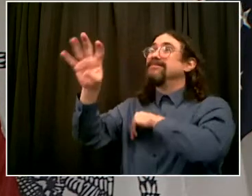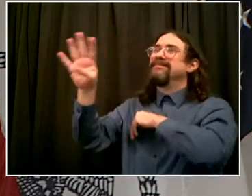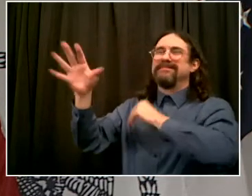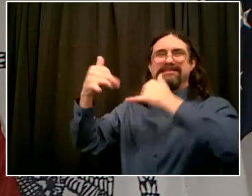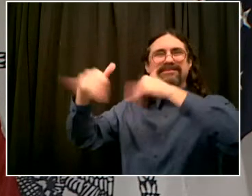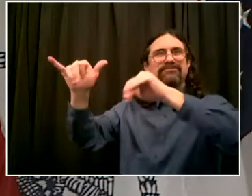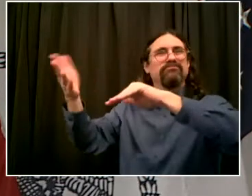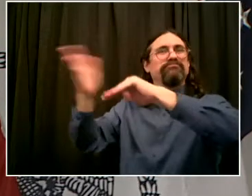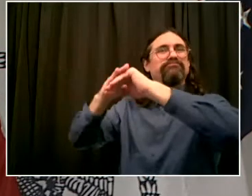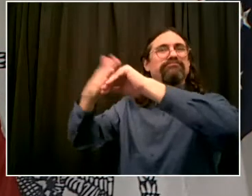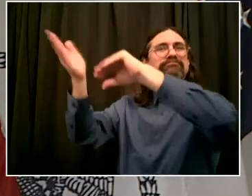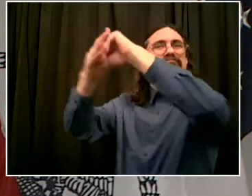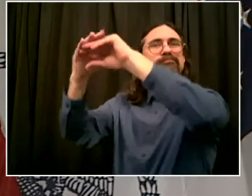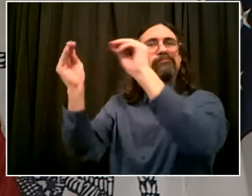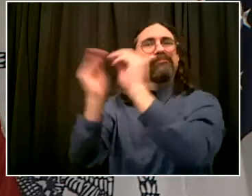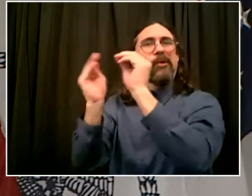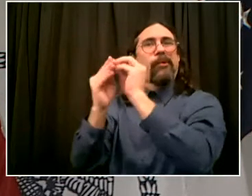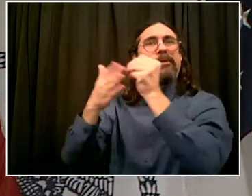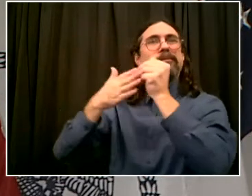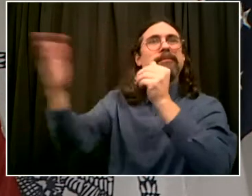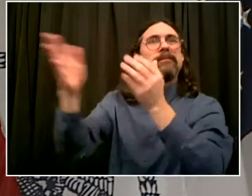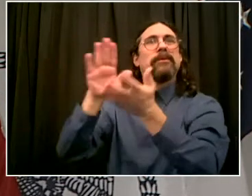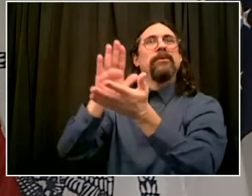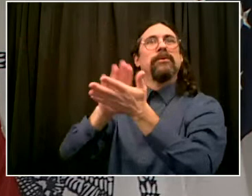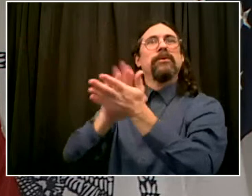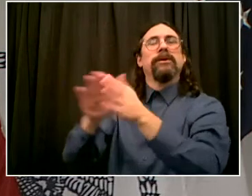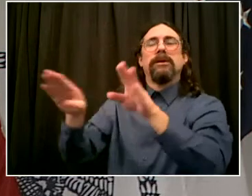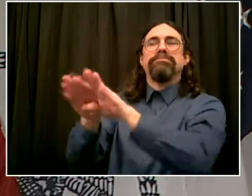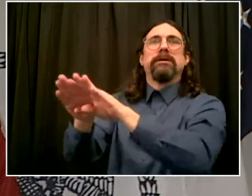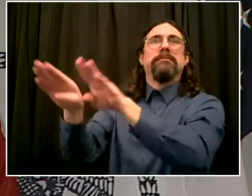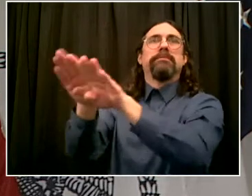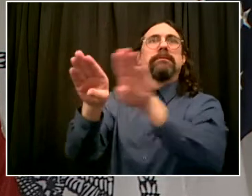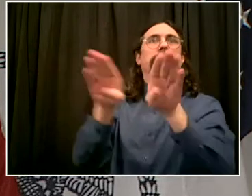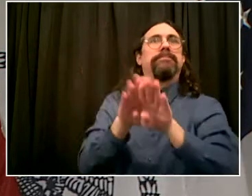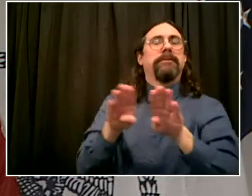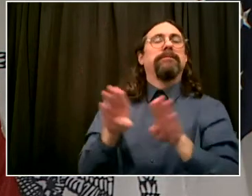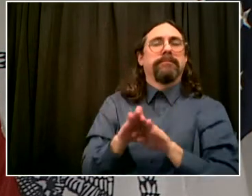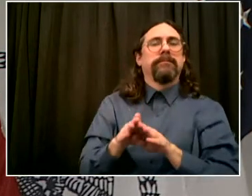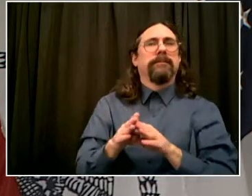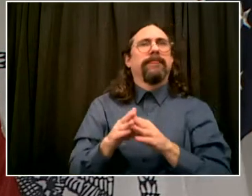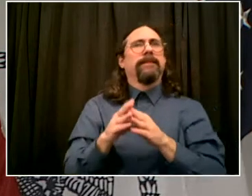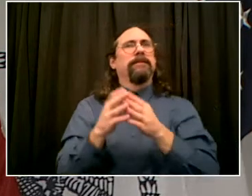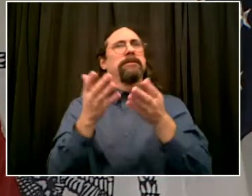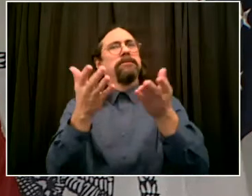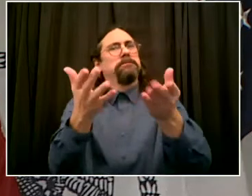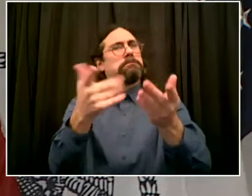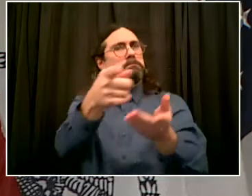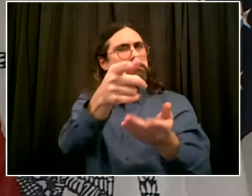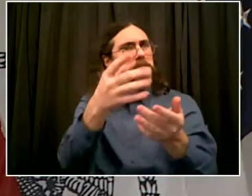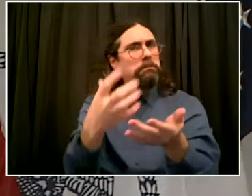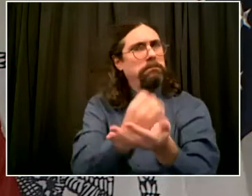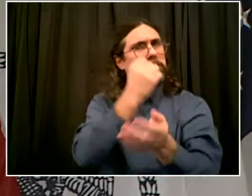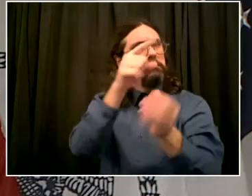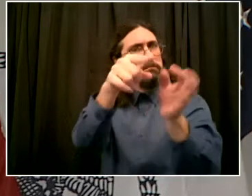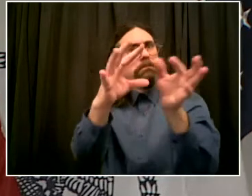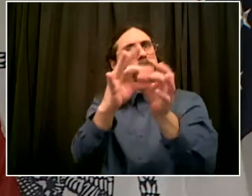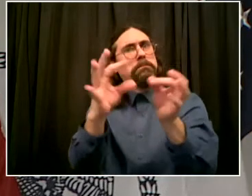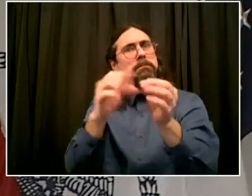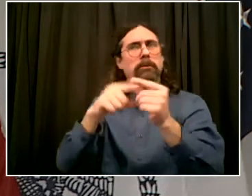UP AND WHATAT YOU SAY TO EDUCATORS AAND PPEARNN TSWHO